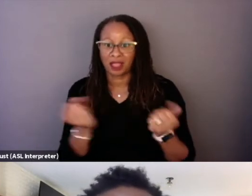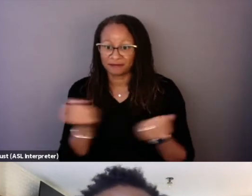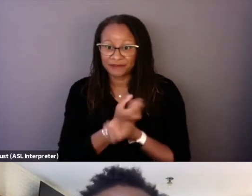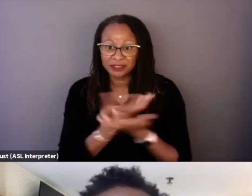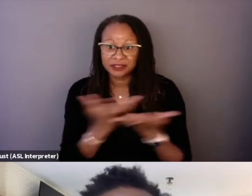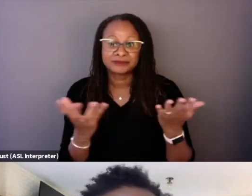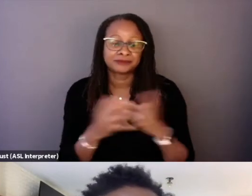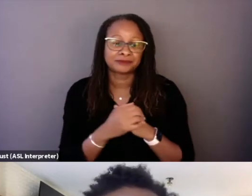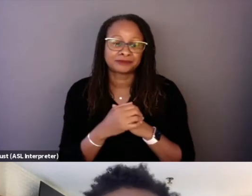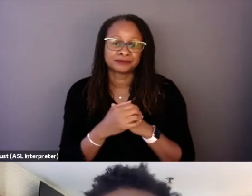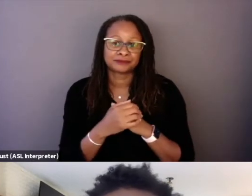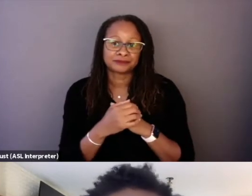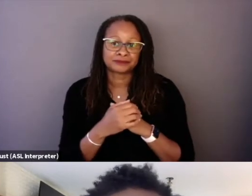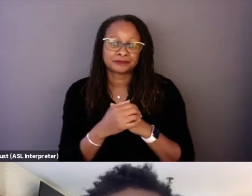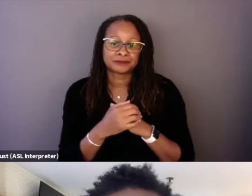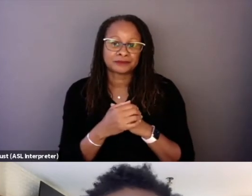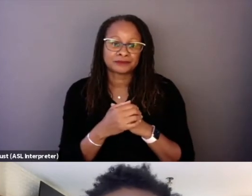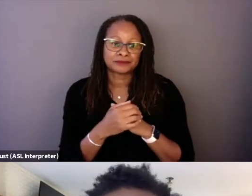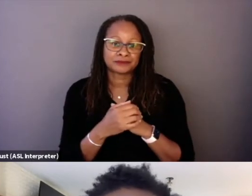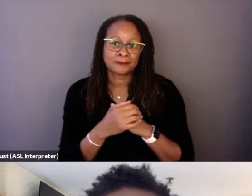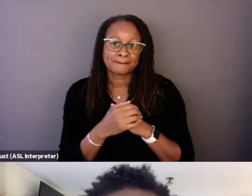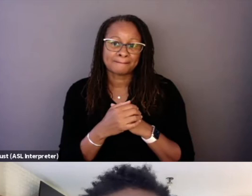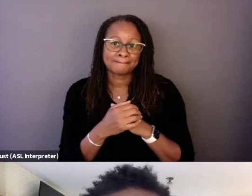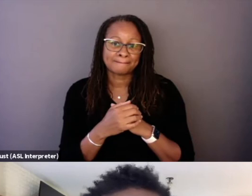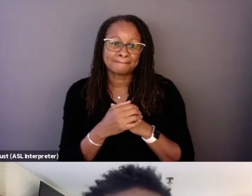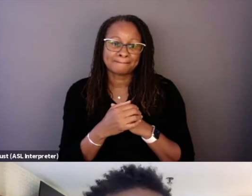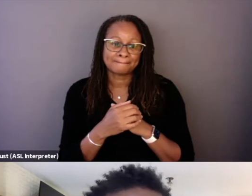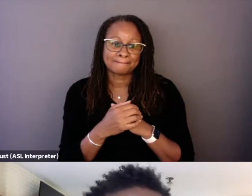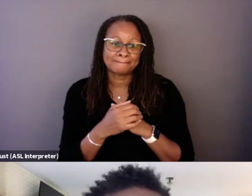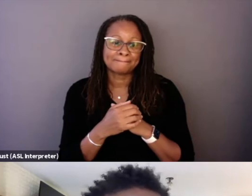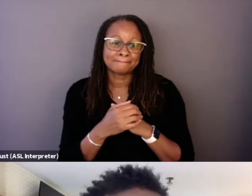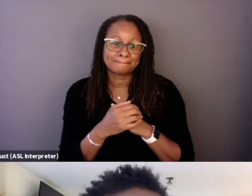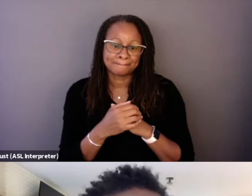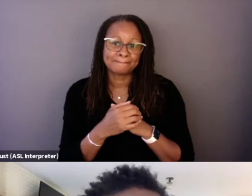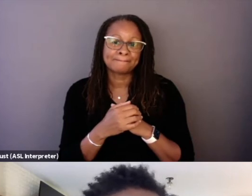the whole, you know, going after him,